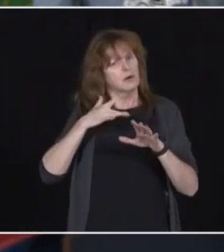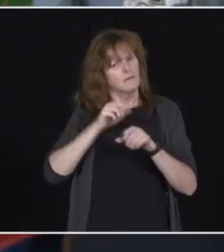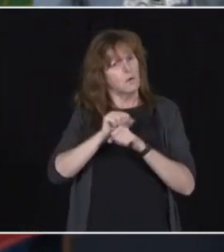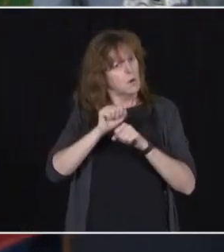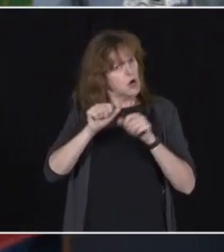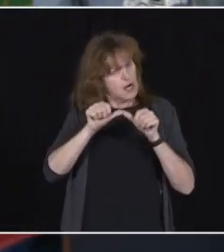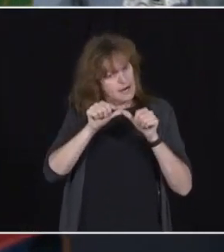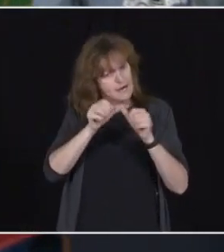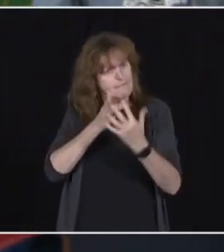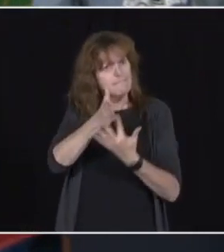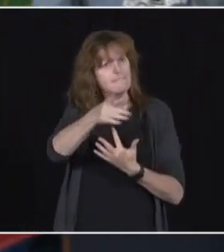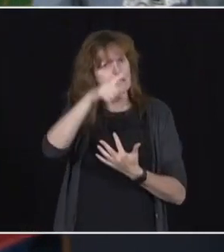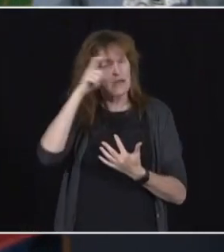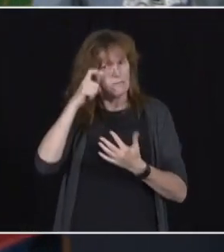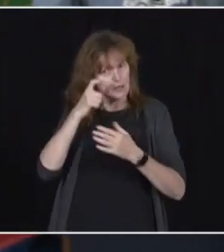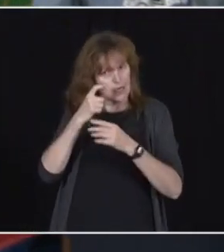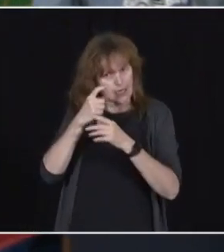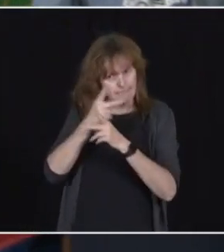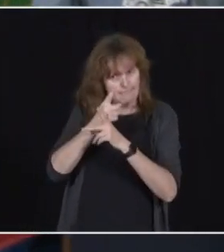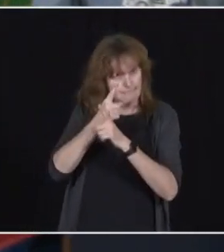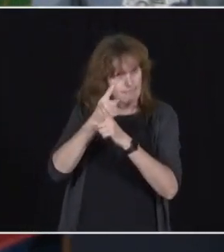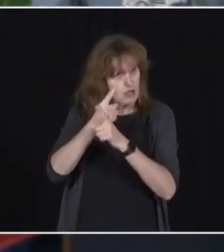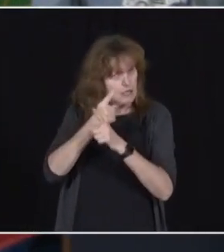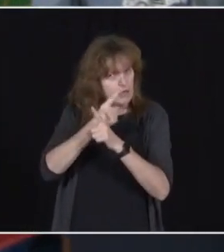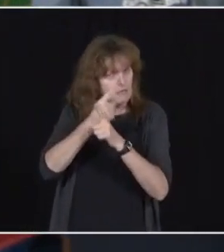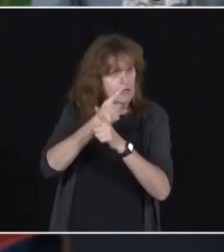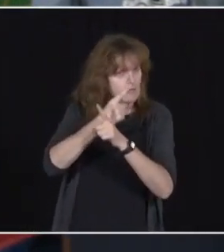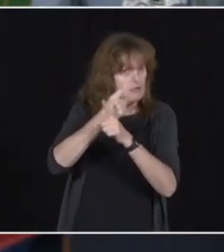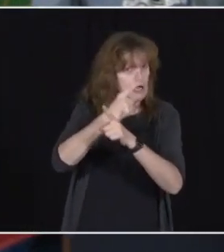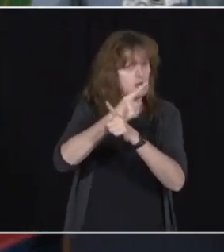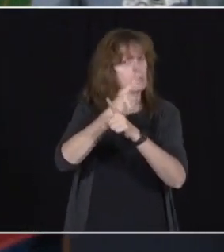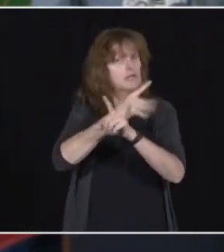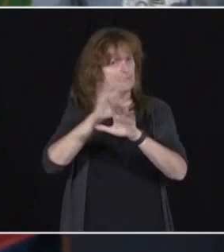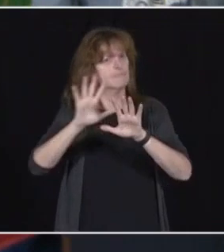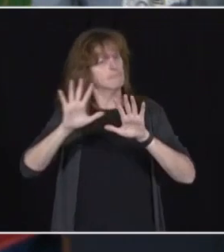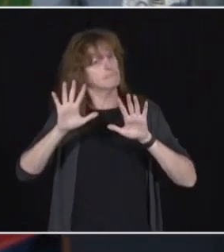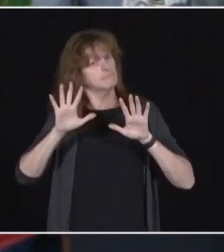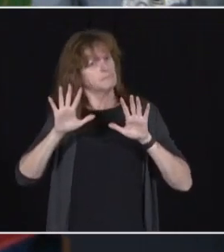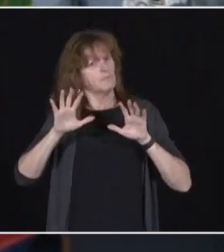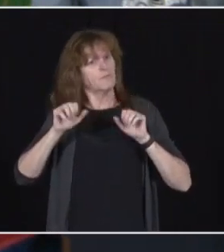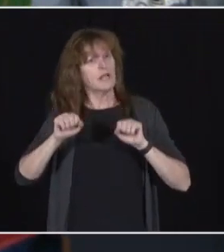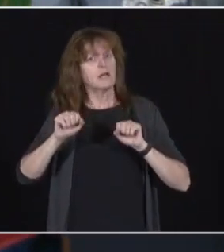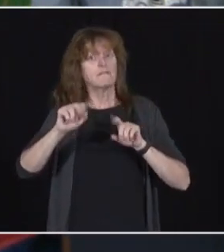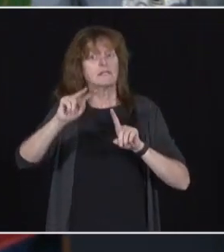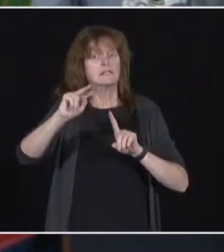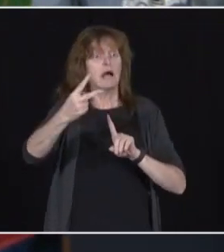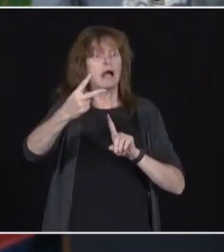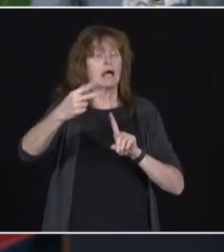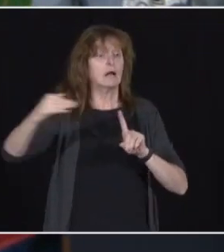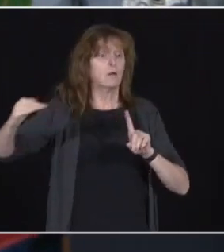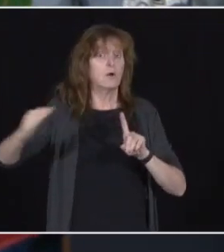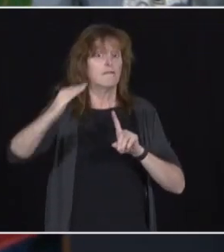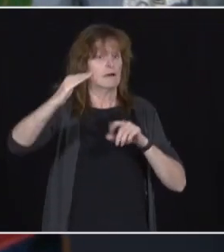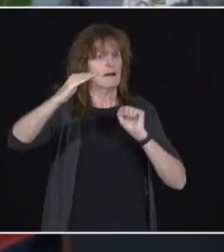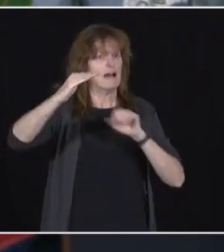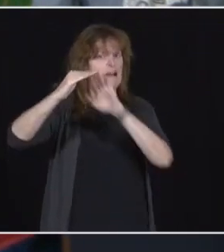curve on that. I still think it is possible that by working hard on this in the summer, if we do all of